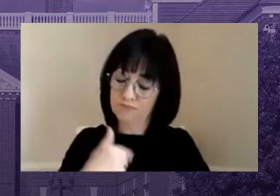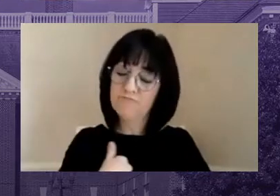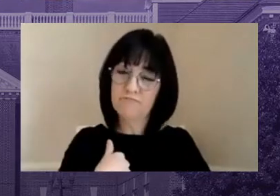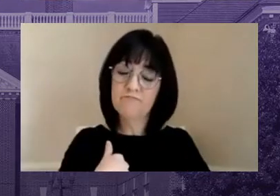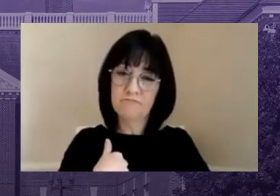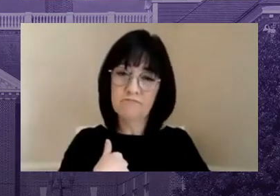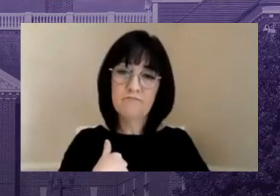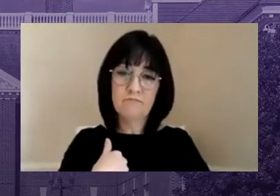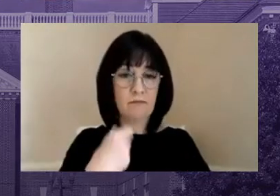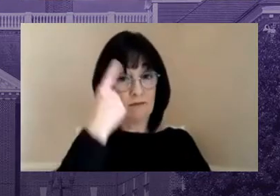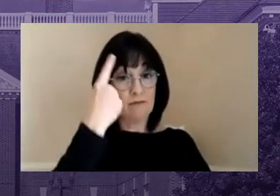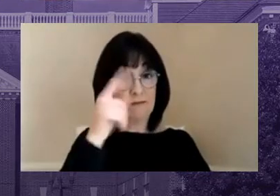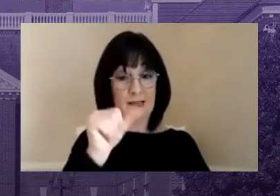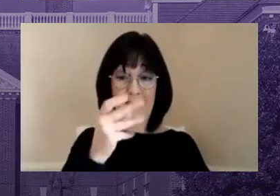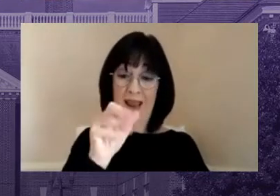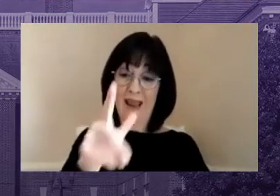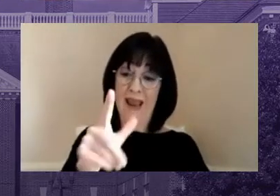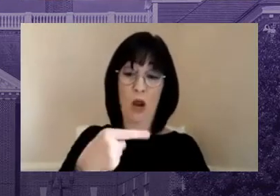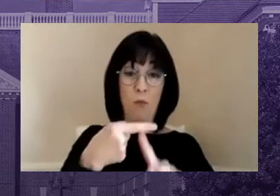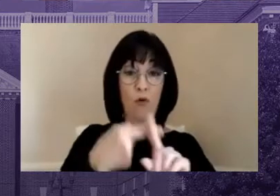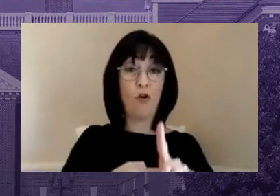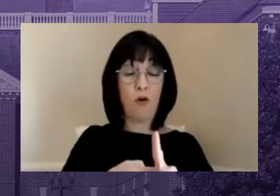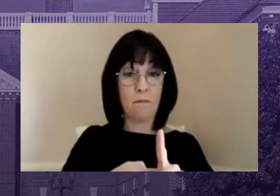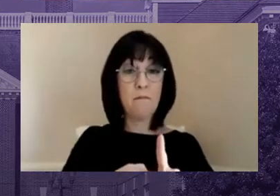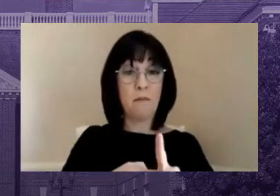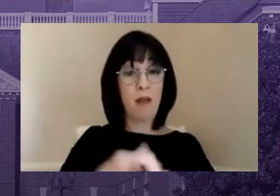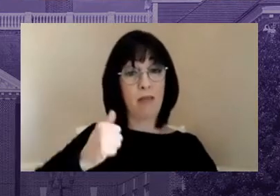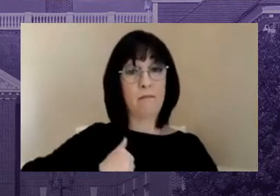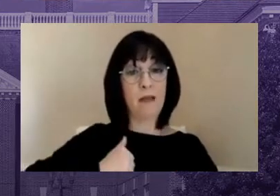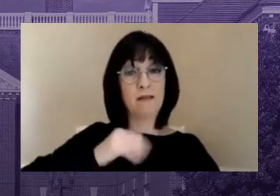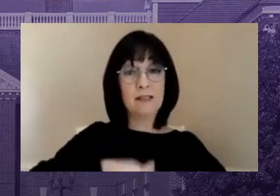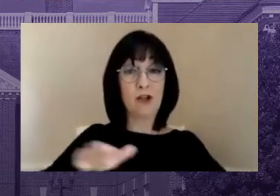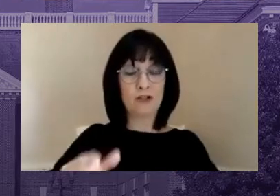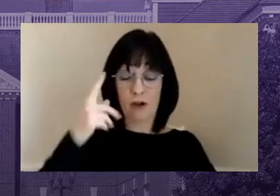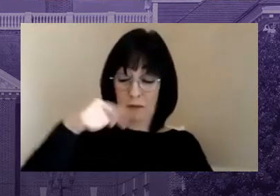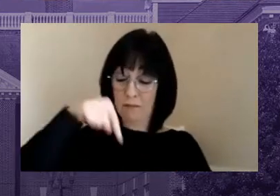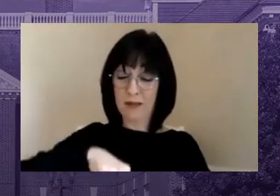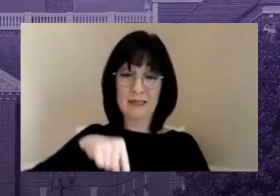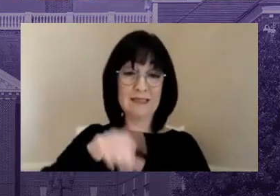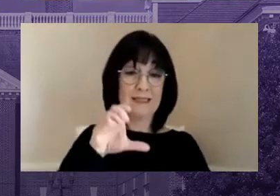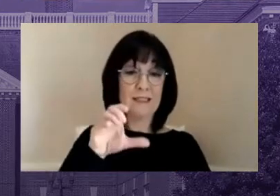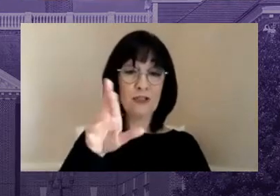month of the military child every month in the Caesar Rodney School District is a month for the